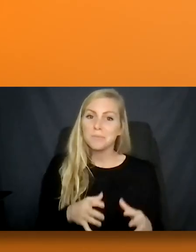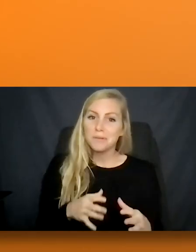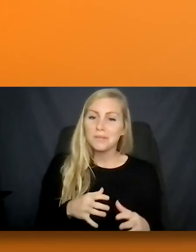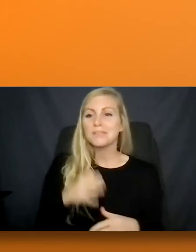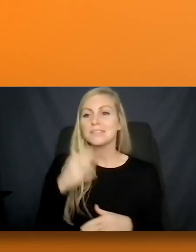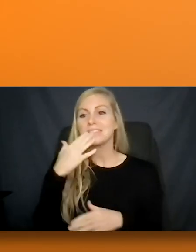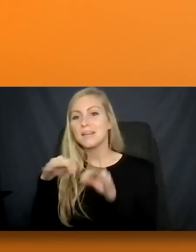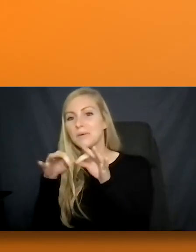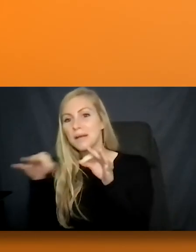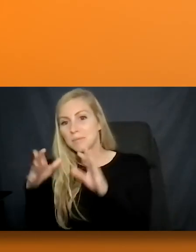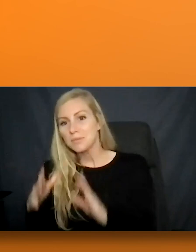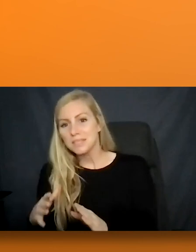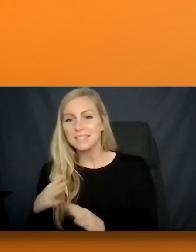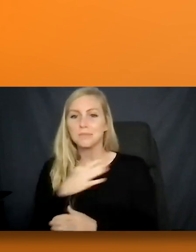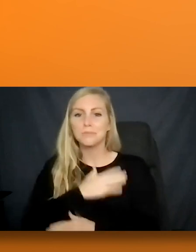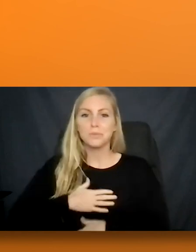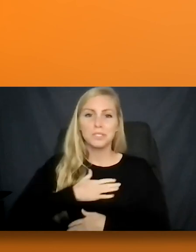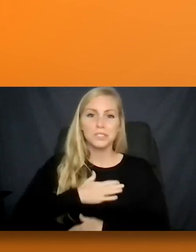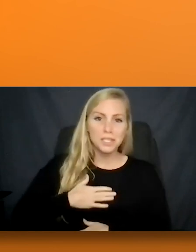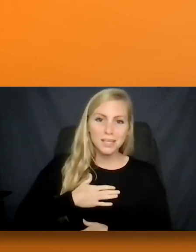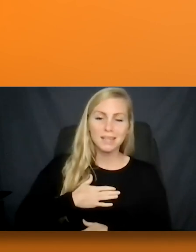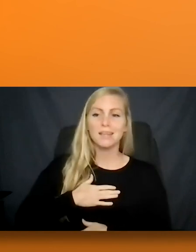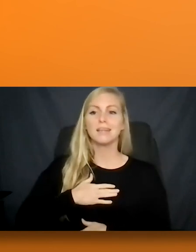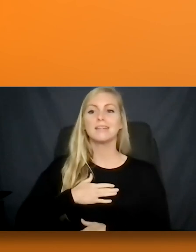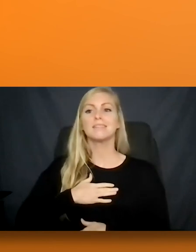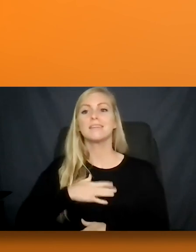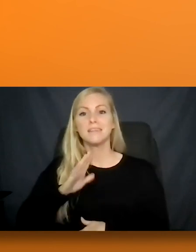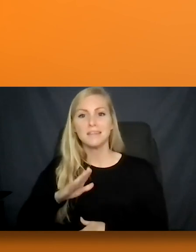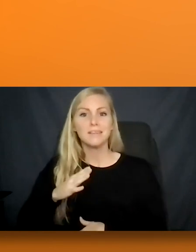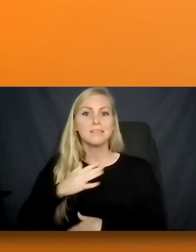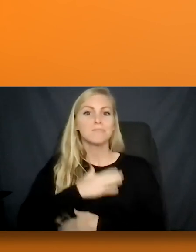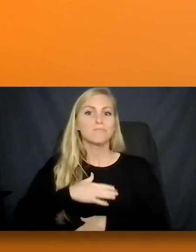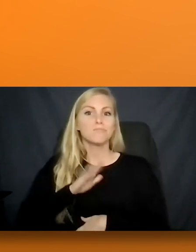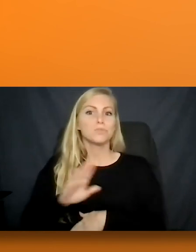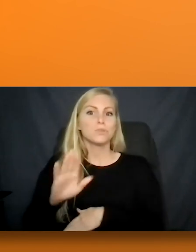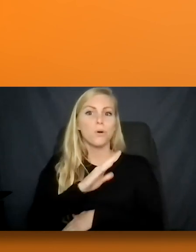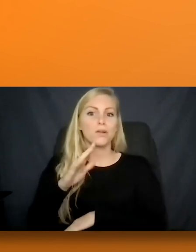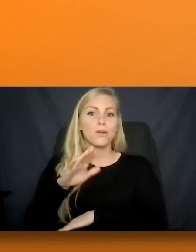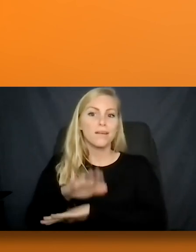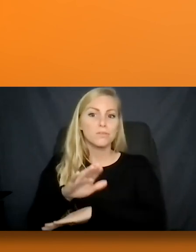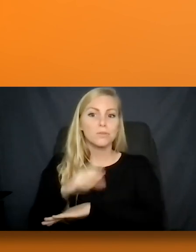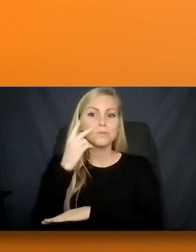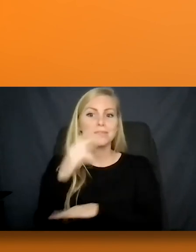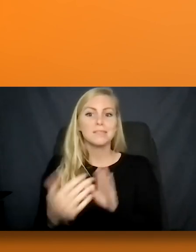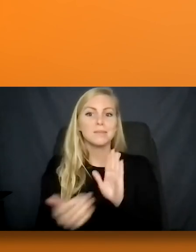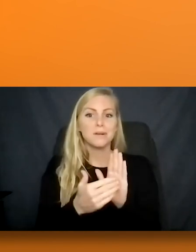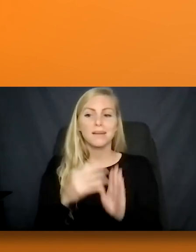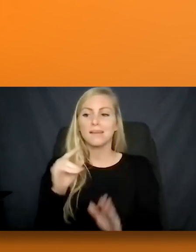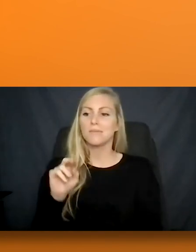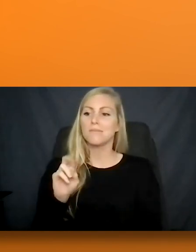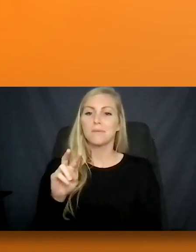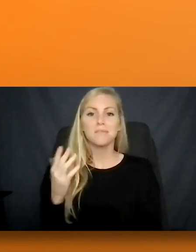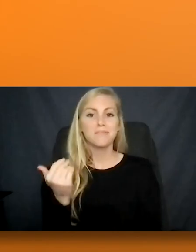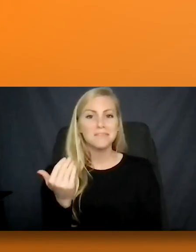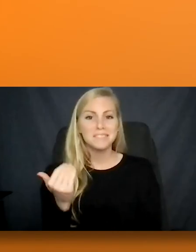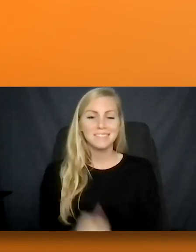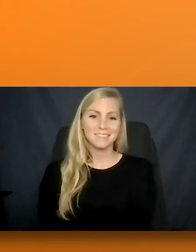Thank you, interpreters. Thank you, captionist. Much appreciated. Everybody have a good afternoon, and I'll see you again on November 15th.